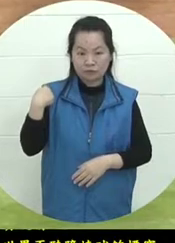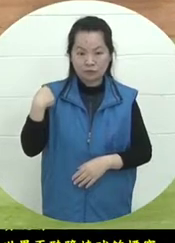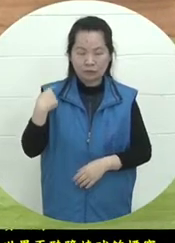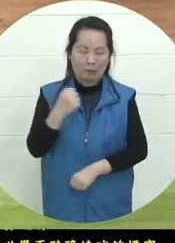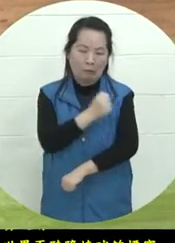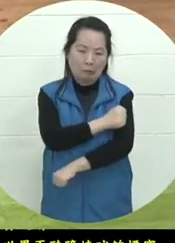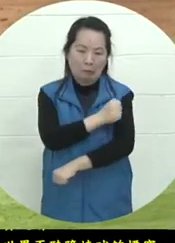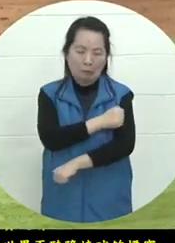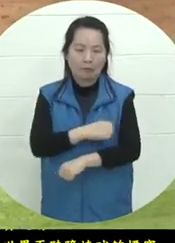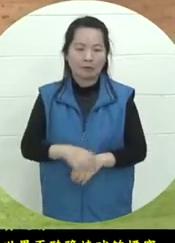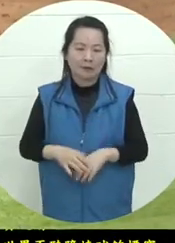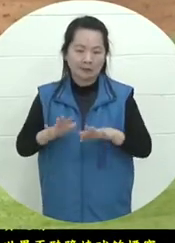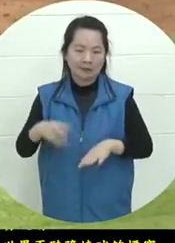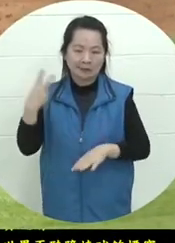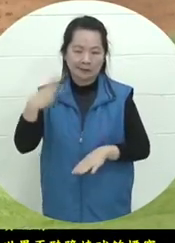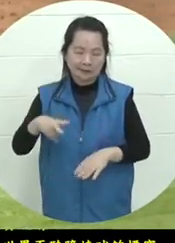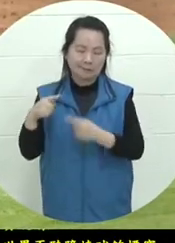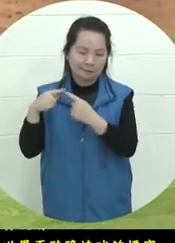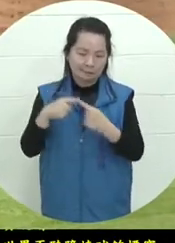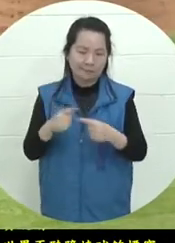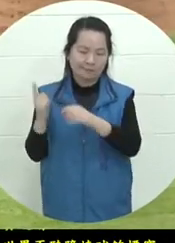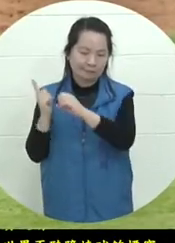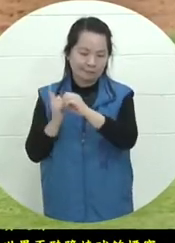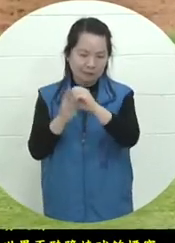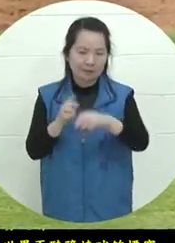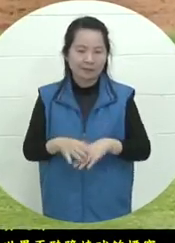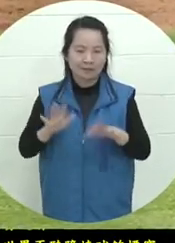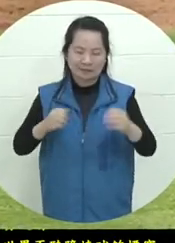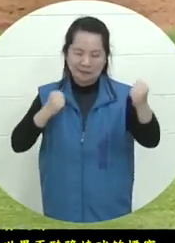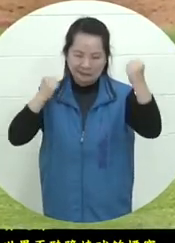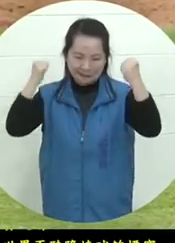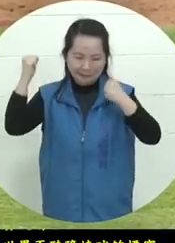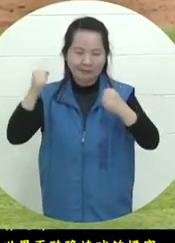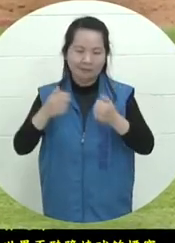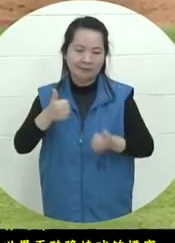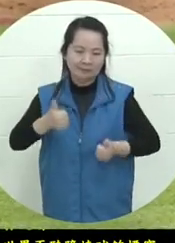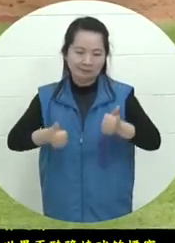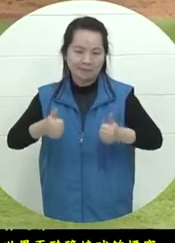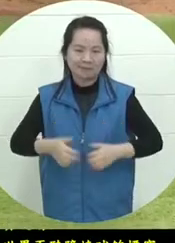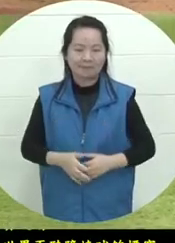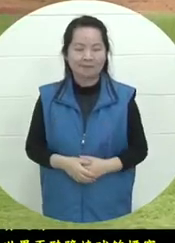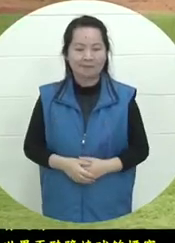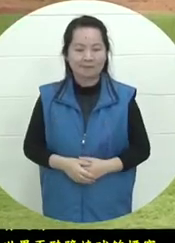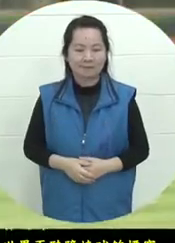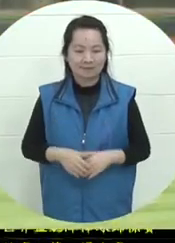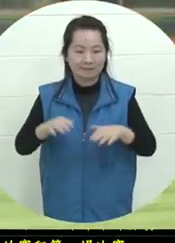and will continue to play today. It was an early game this morning, but as soon as the game started today,